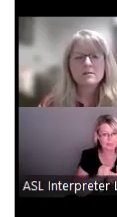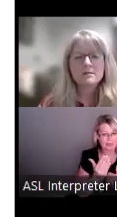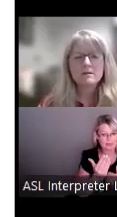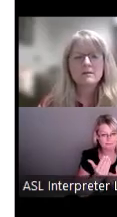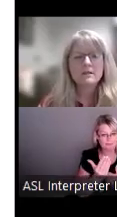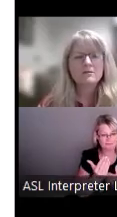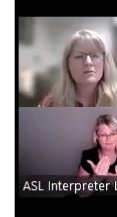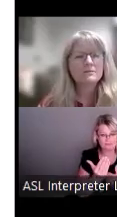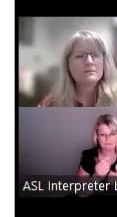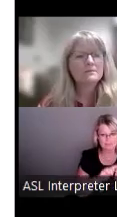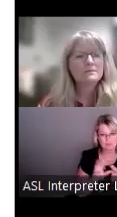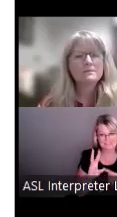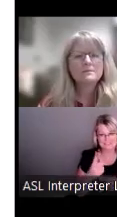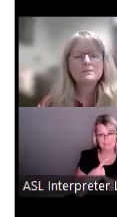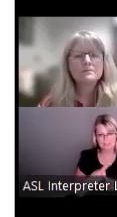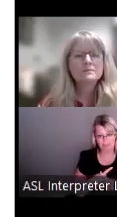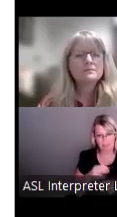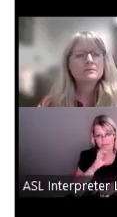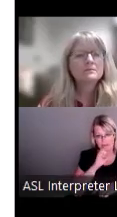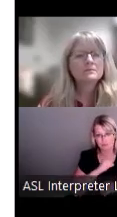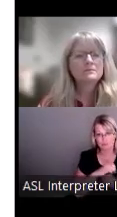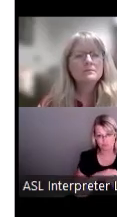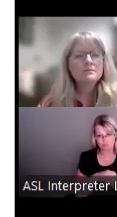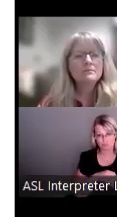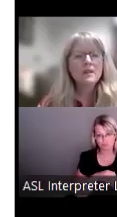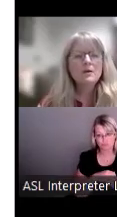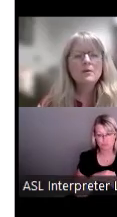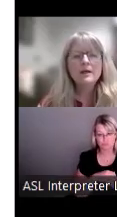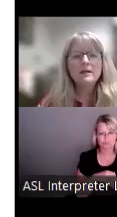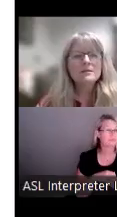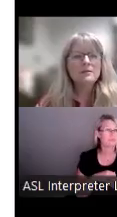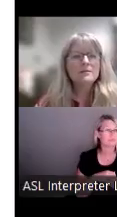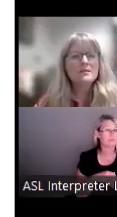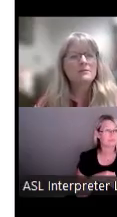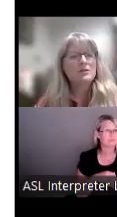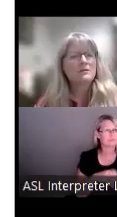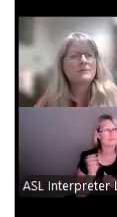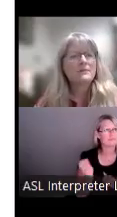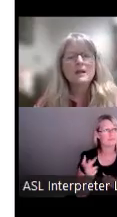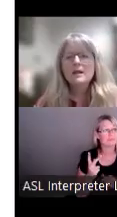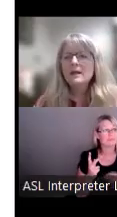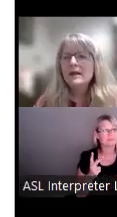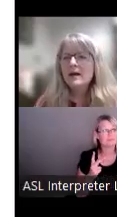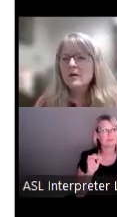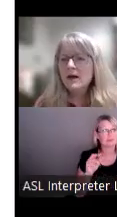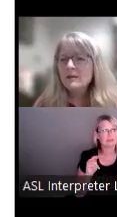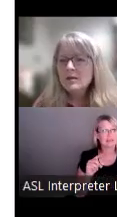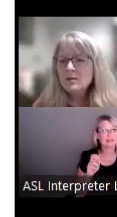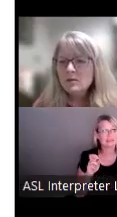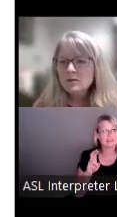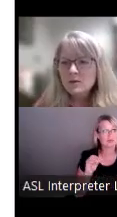months of age. Okay. Interoception. Now I'm an old